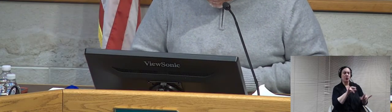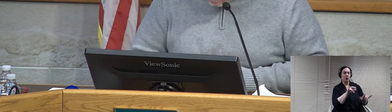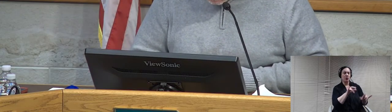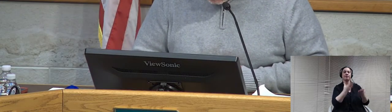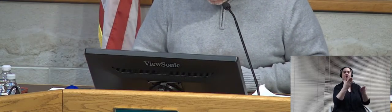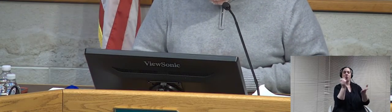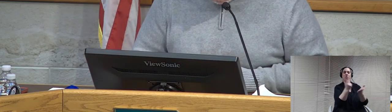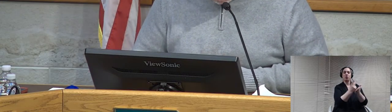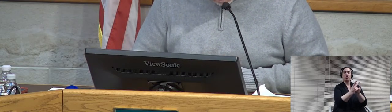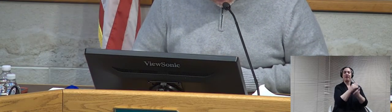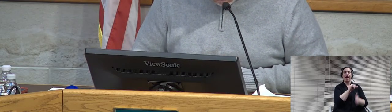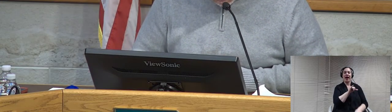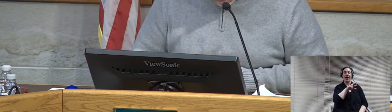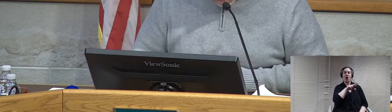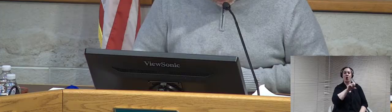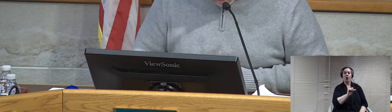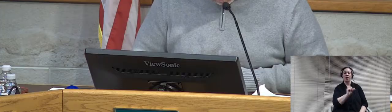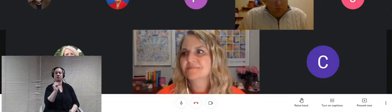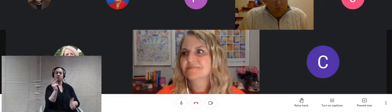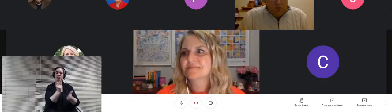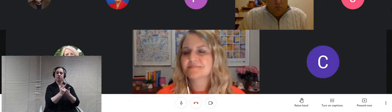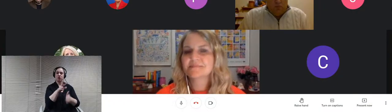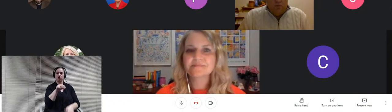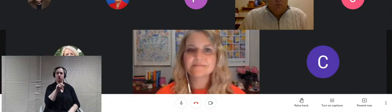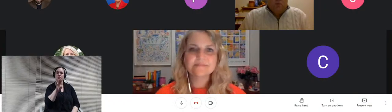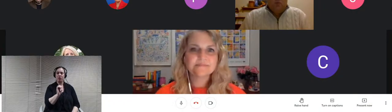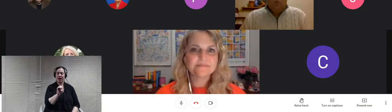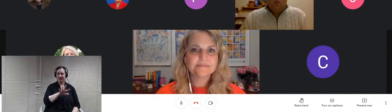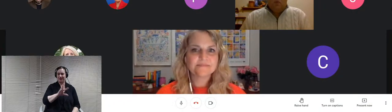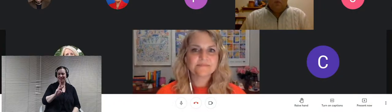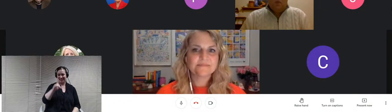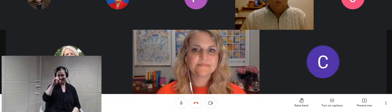approved rate of $0.56 per mile for personal automobile usage